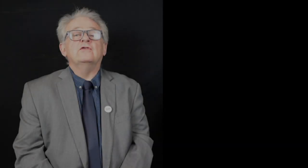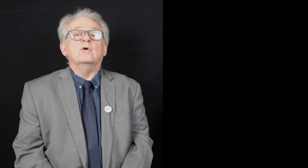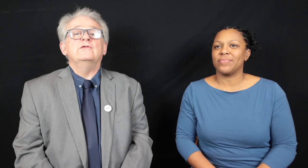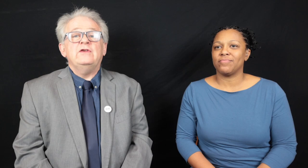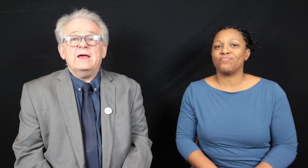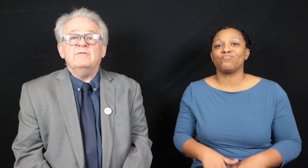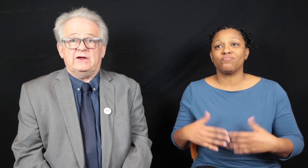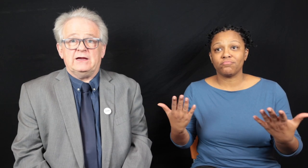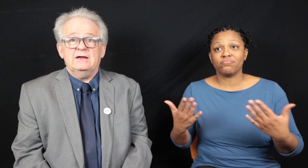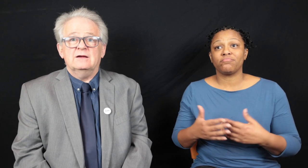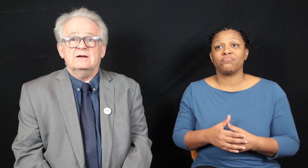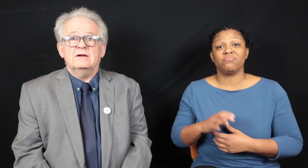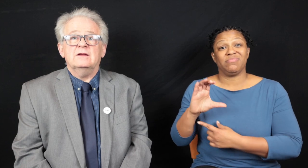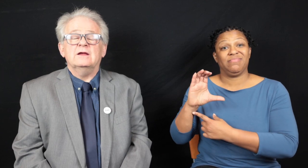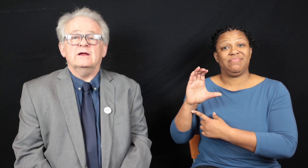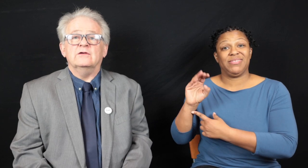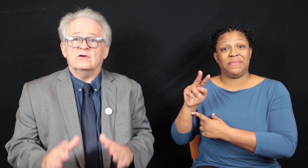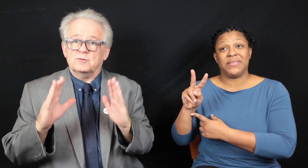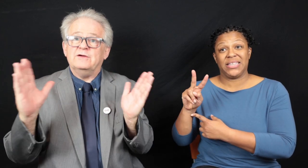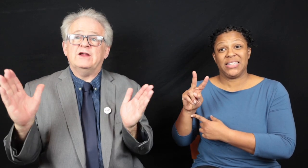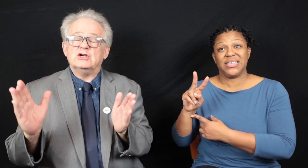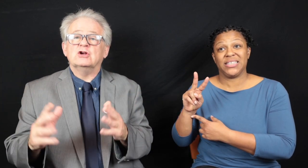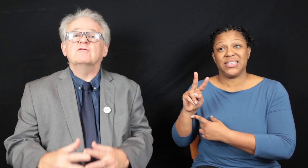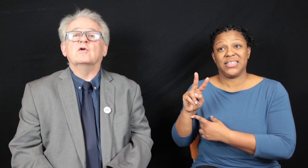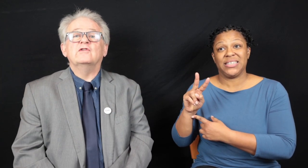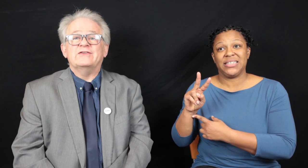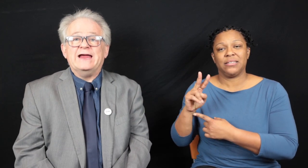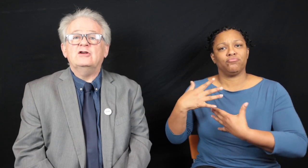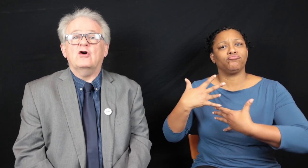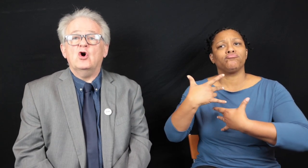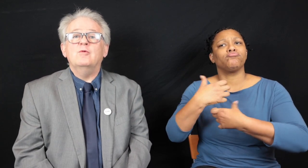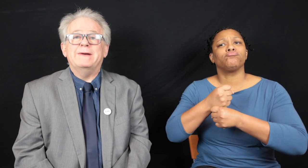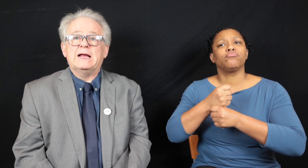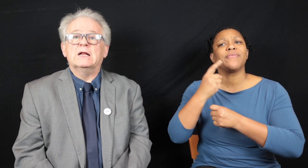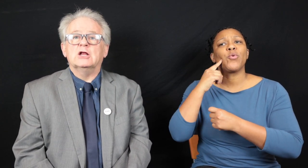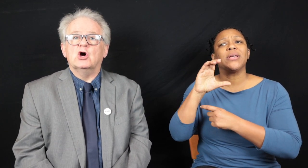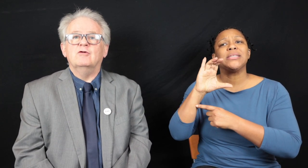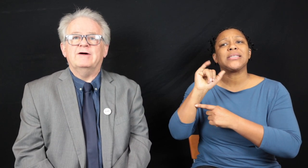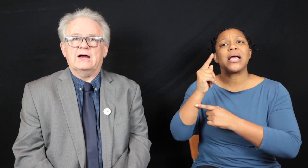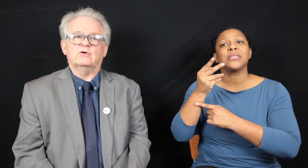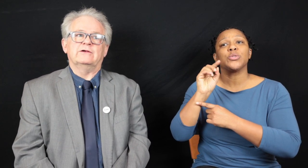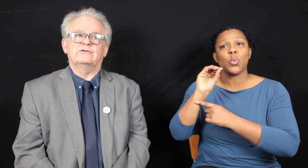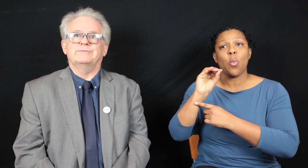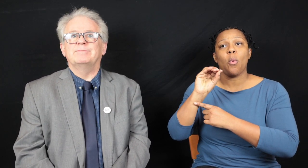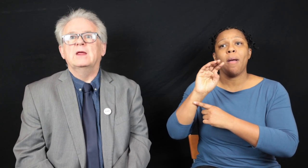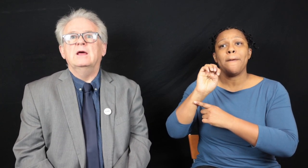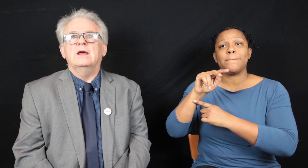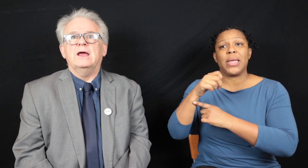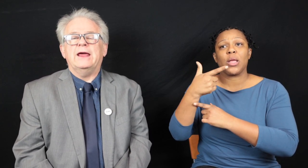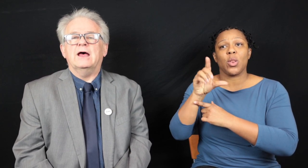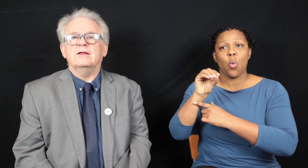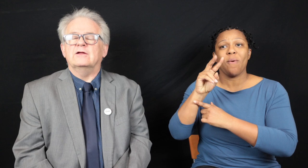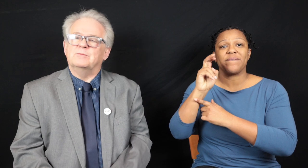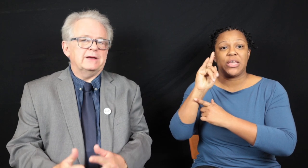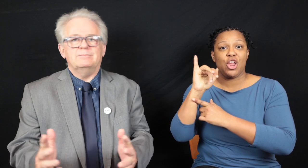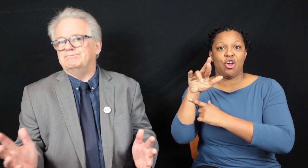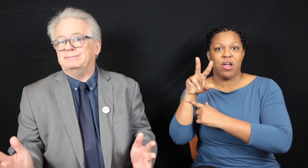Mark: So CMV is an abbreviation for cytomegalovirus. And that’s a big,